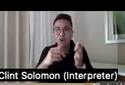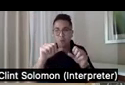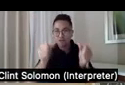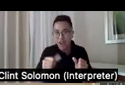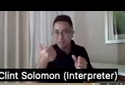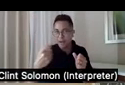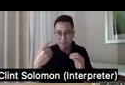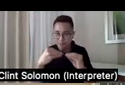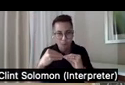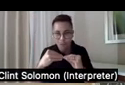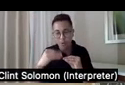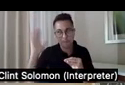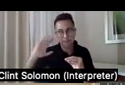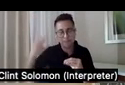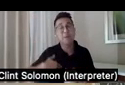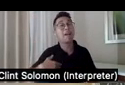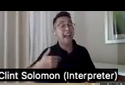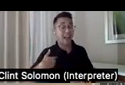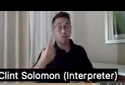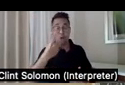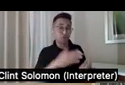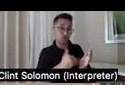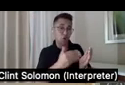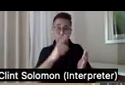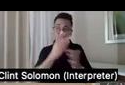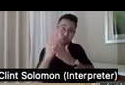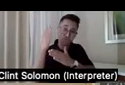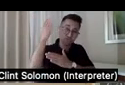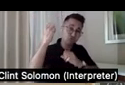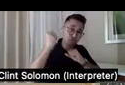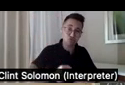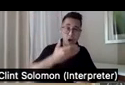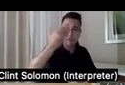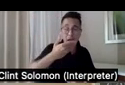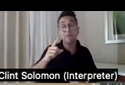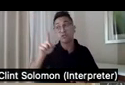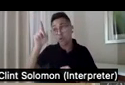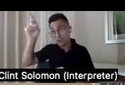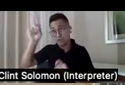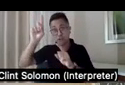guess an overly fragrant to her small soap and when she used the bathroom i guess the scent